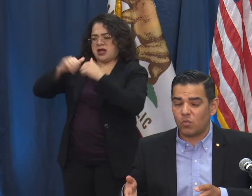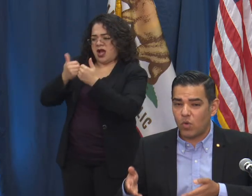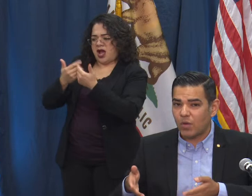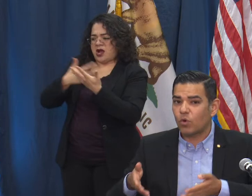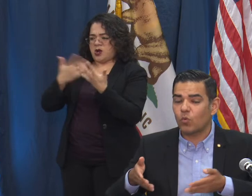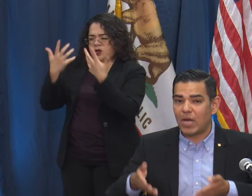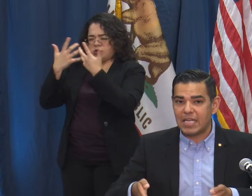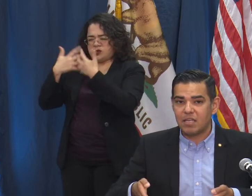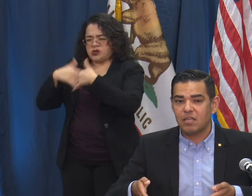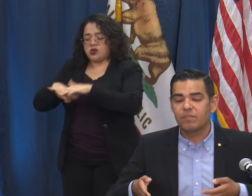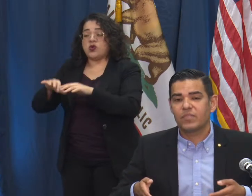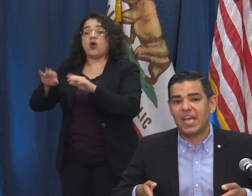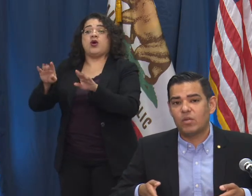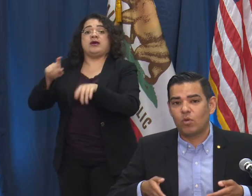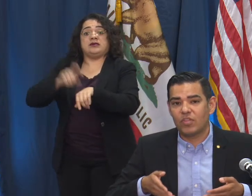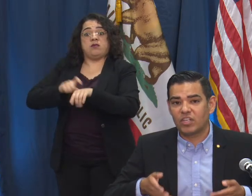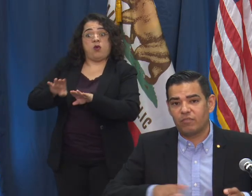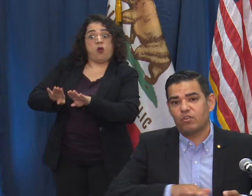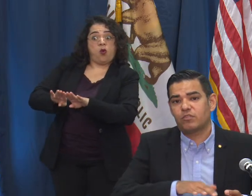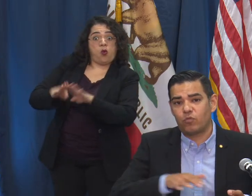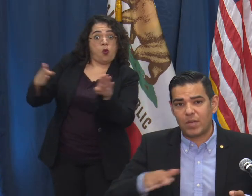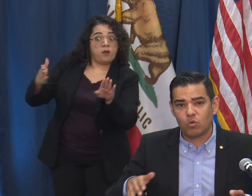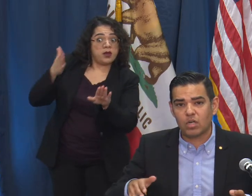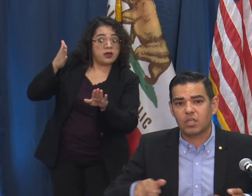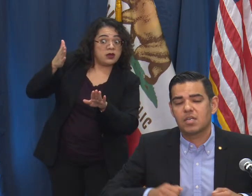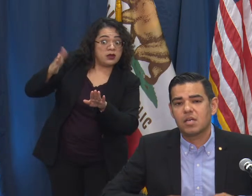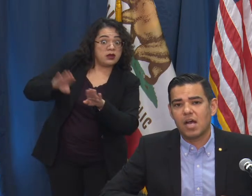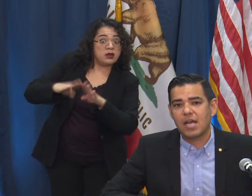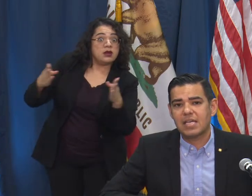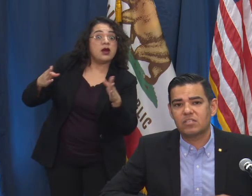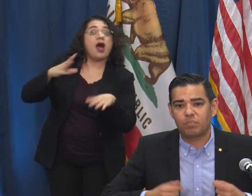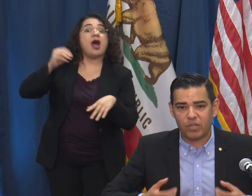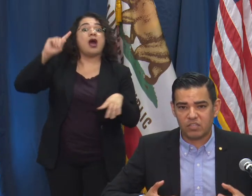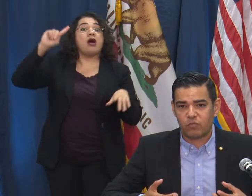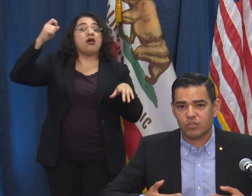that when we're ready and when the Governor's framework is in place for us